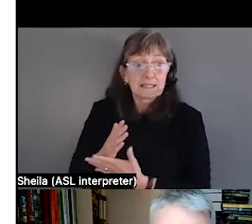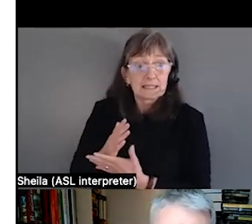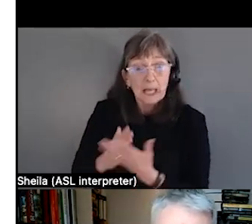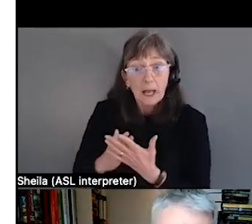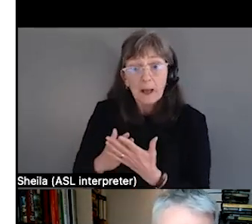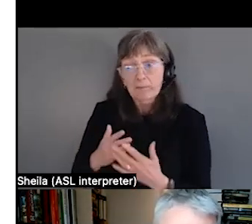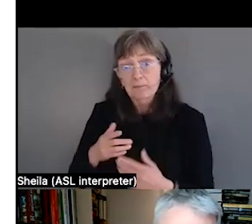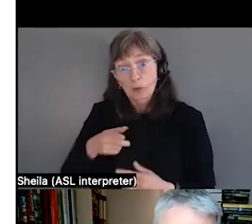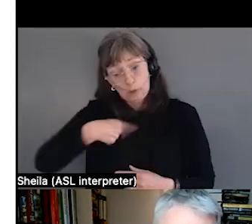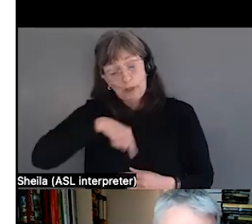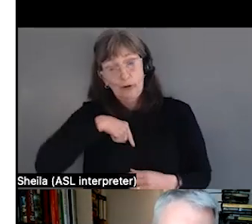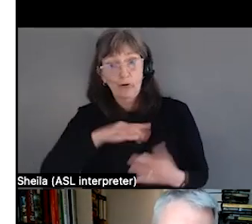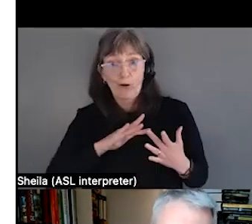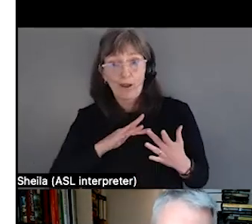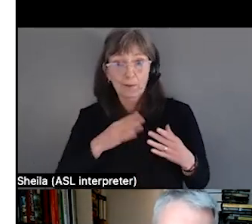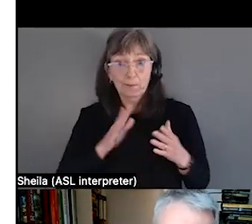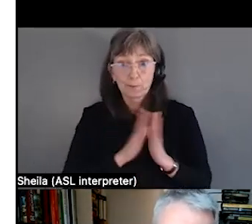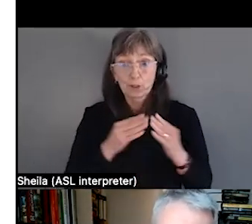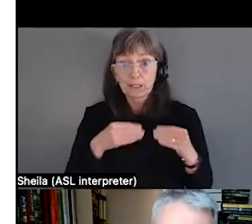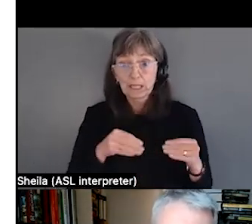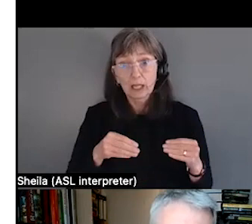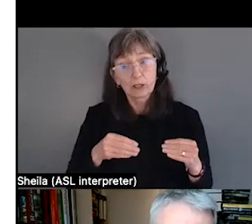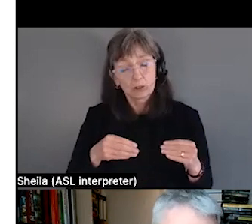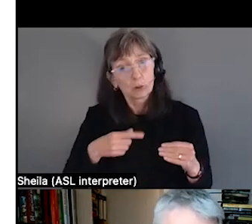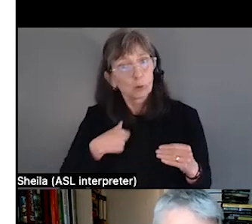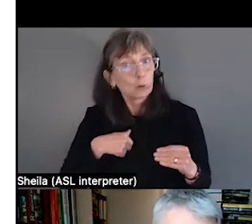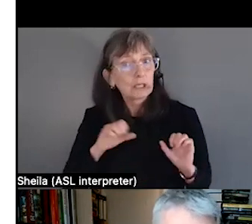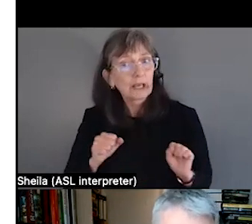we were able to put things in front of people that they were excited by,